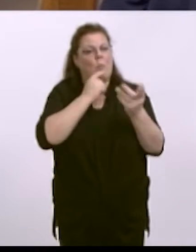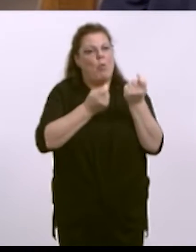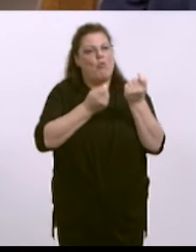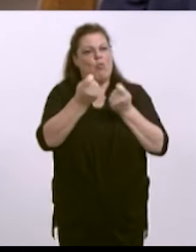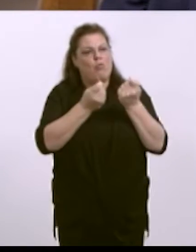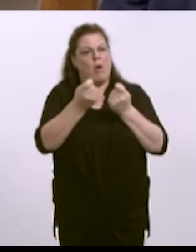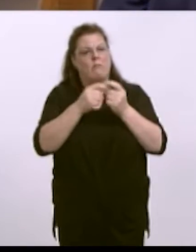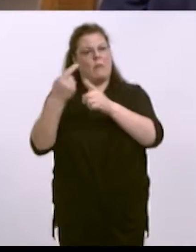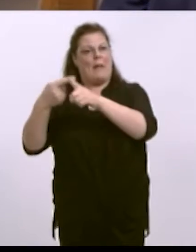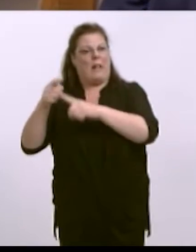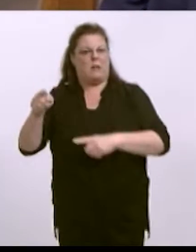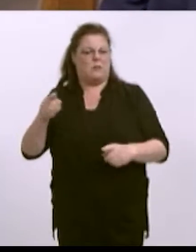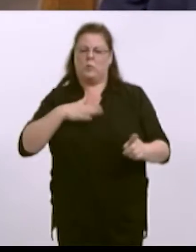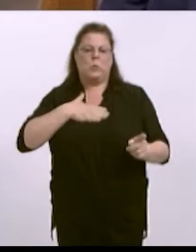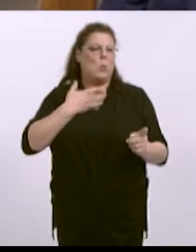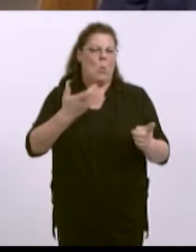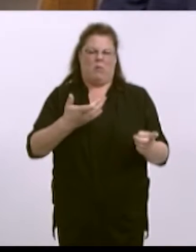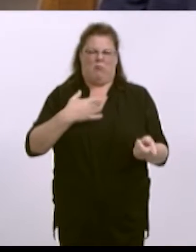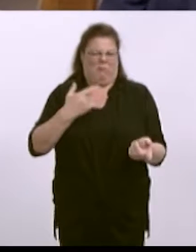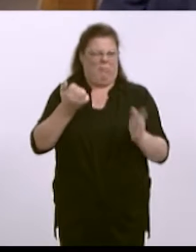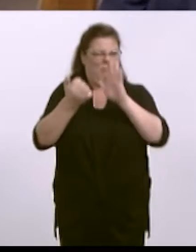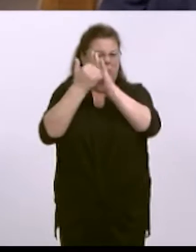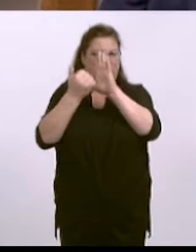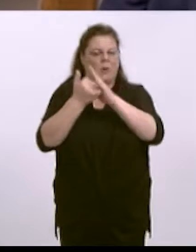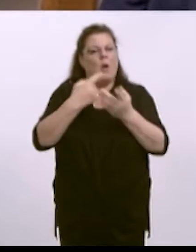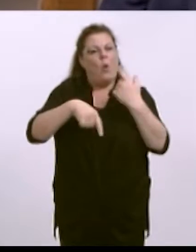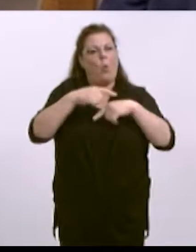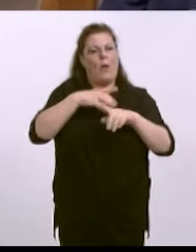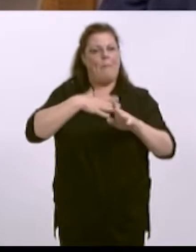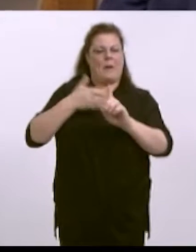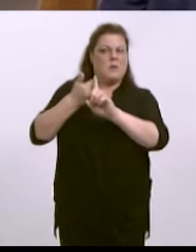franchise. That is frankly a ludicrous situation and something that we are continuing to tell